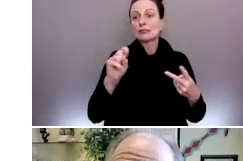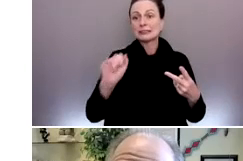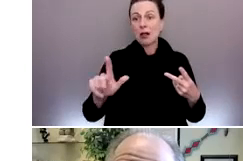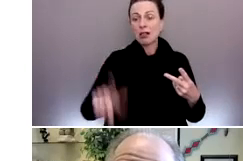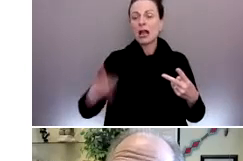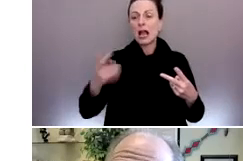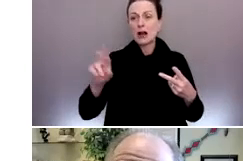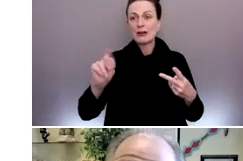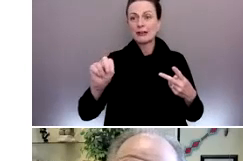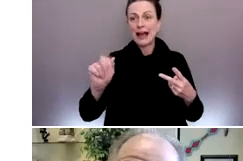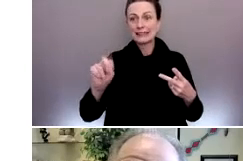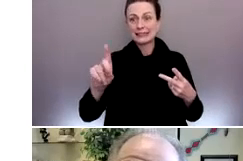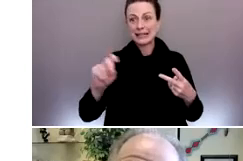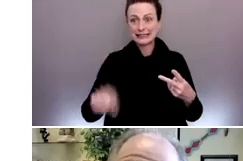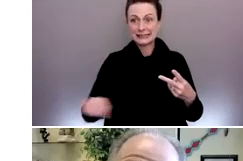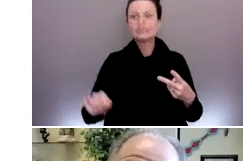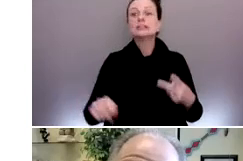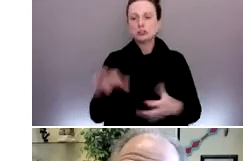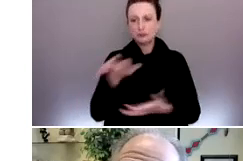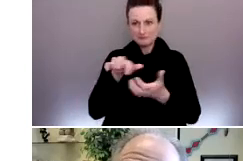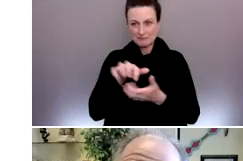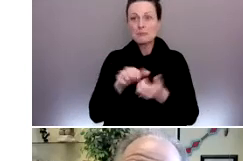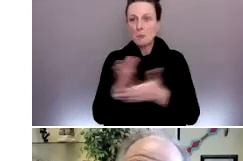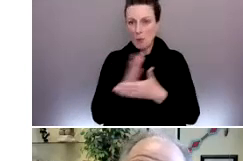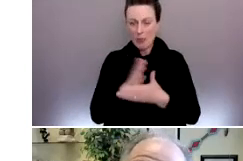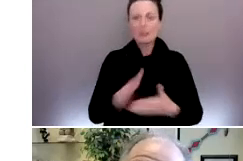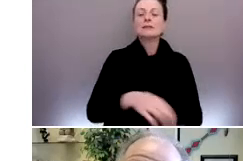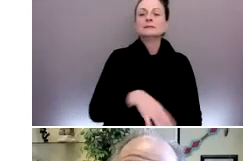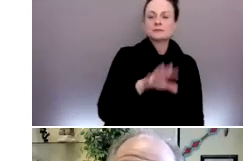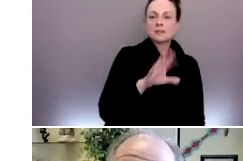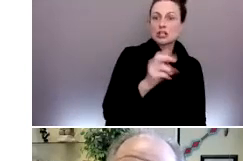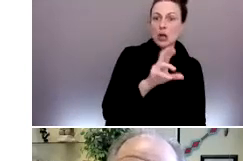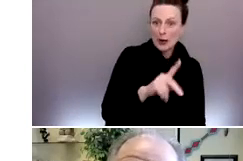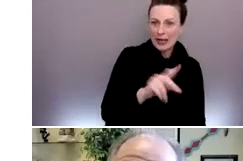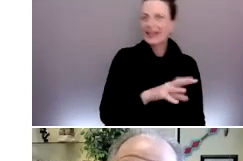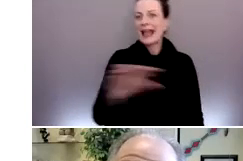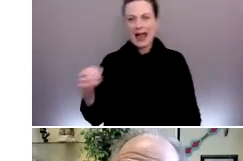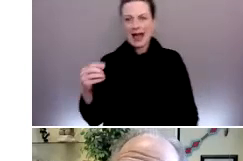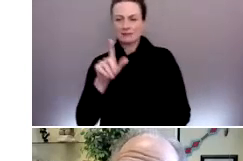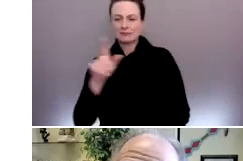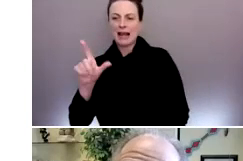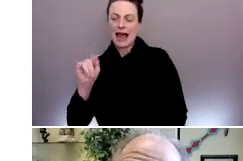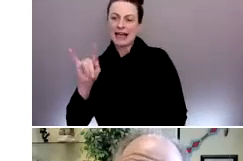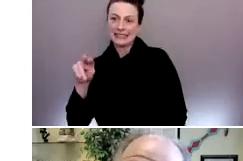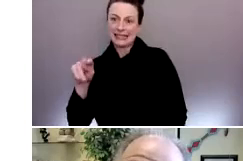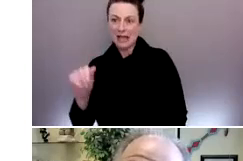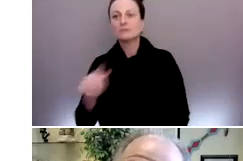Cherokee Citizen & Latina. She serves the State of Oklahoma as the Executive Director of the Tulsa